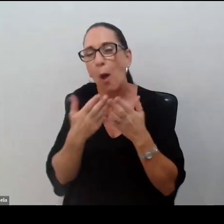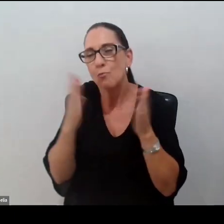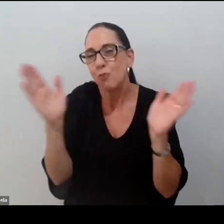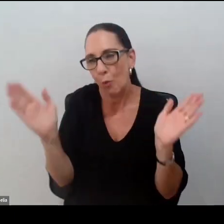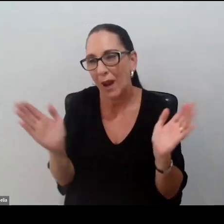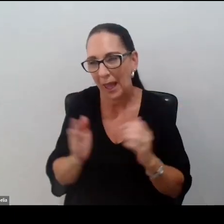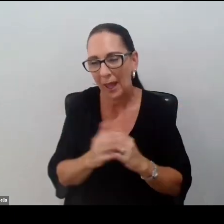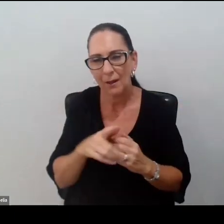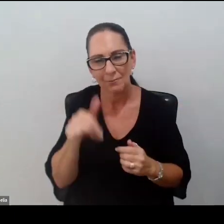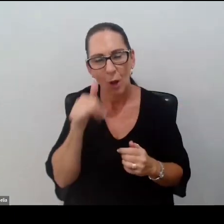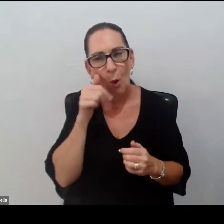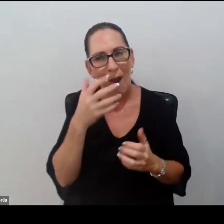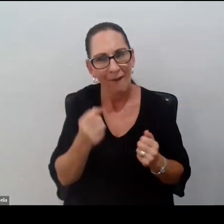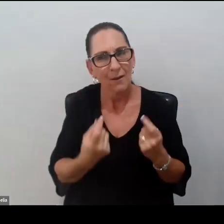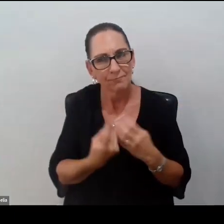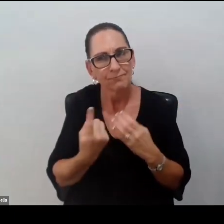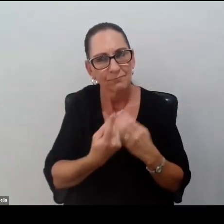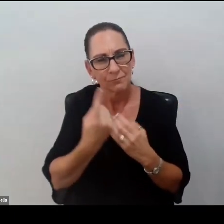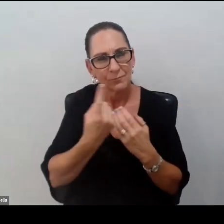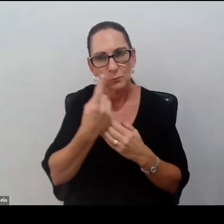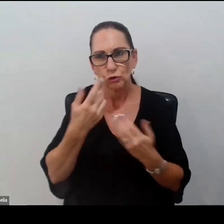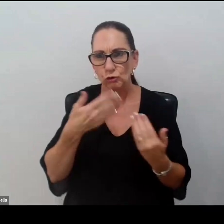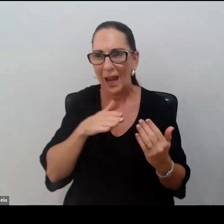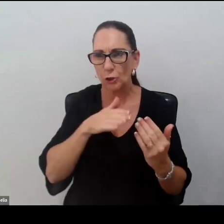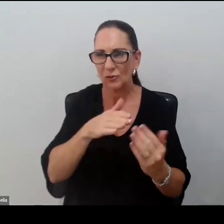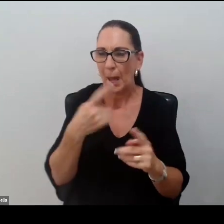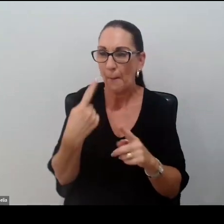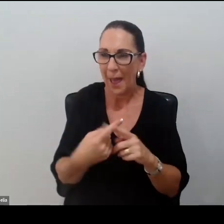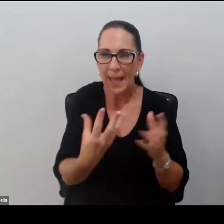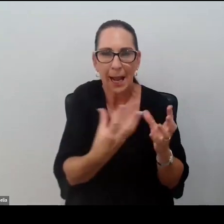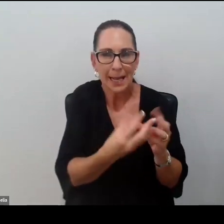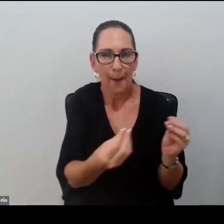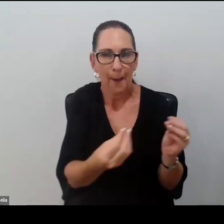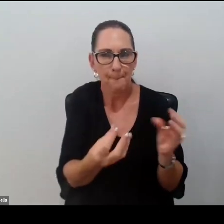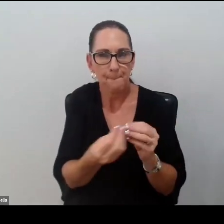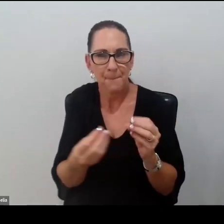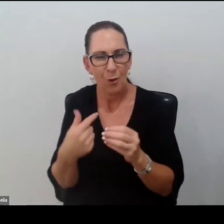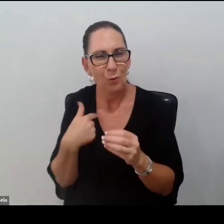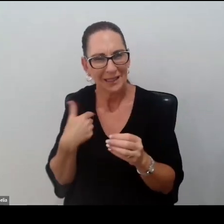challenges and some of the evidence gaps that we really do need to address.